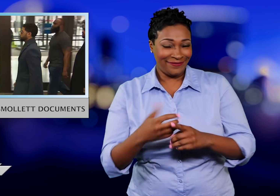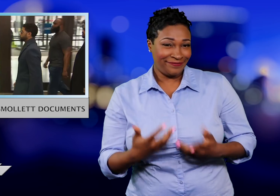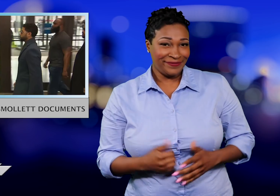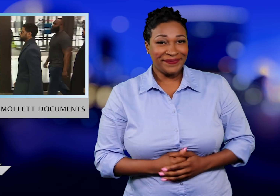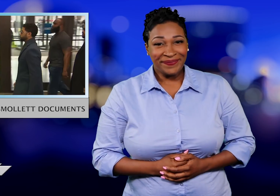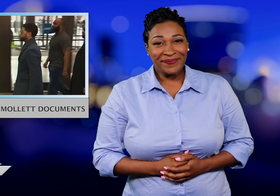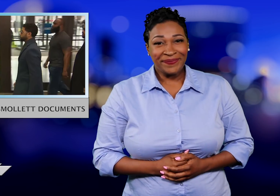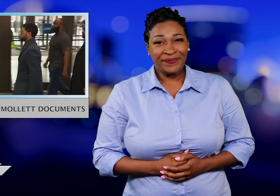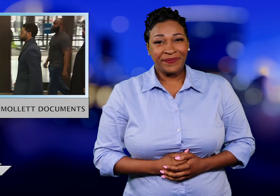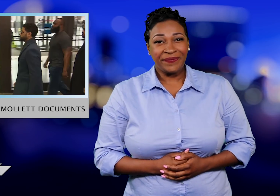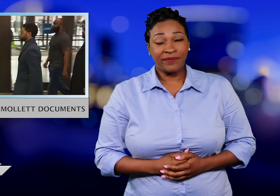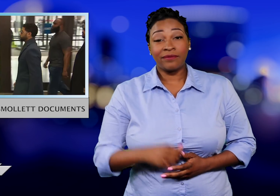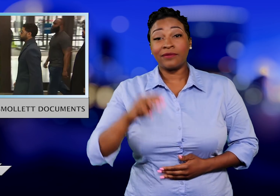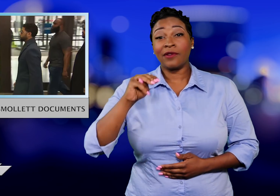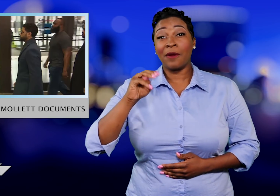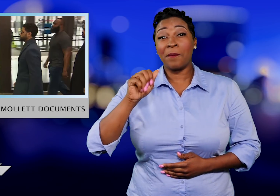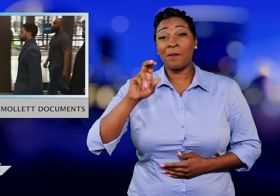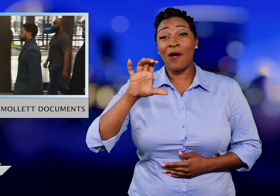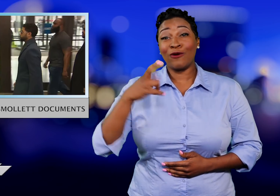the attack.